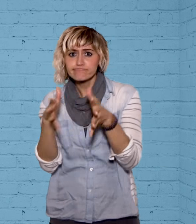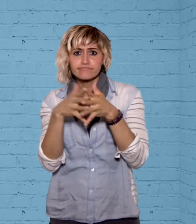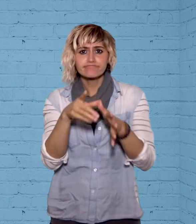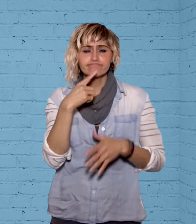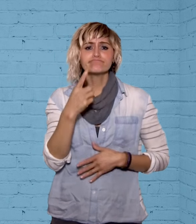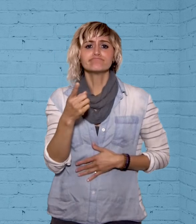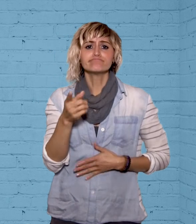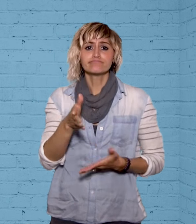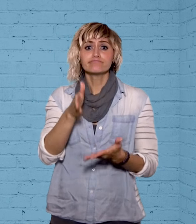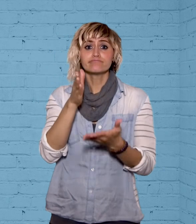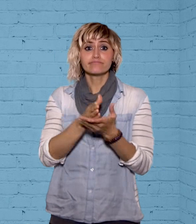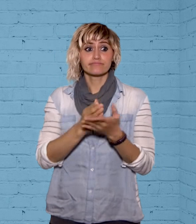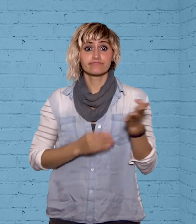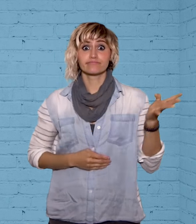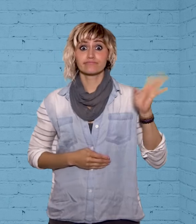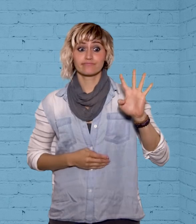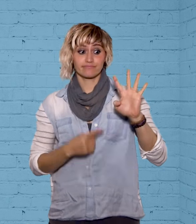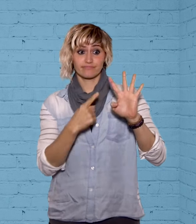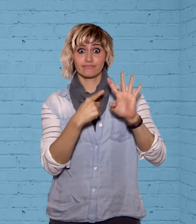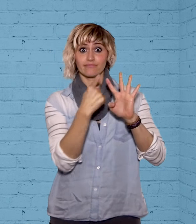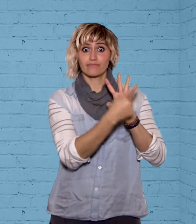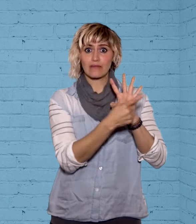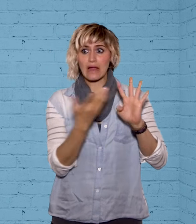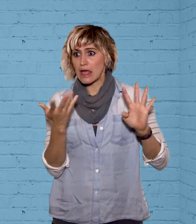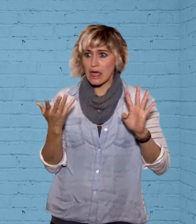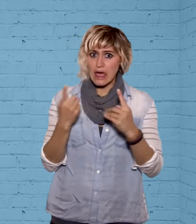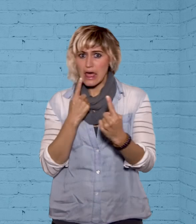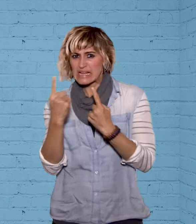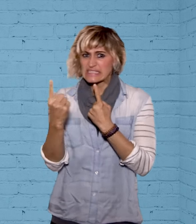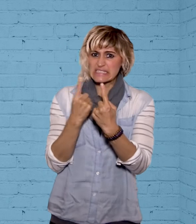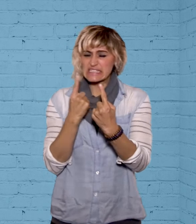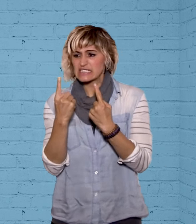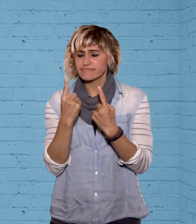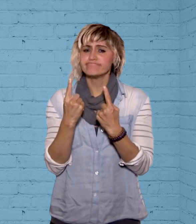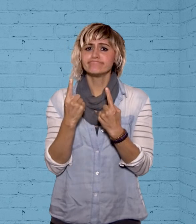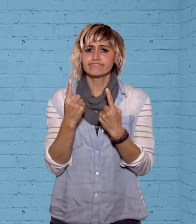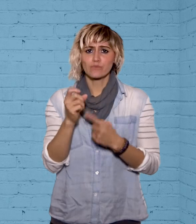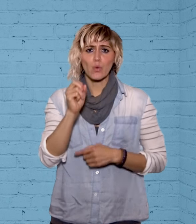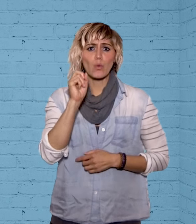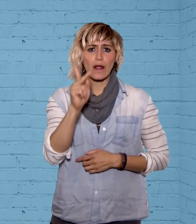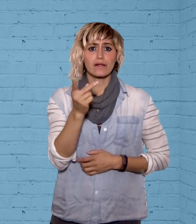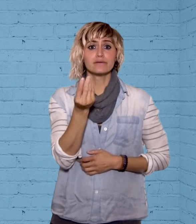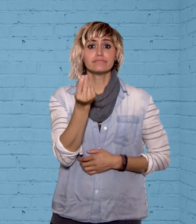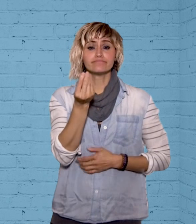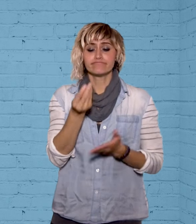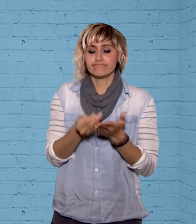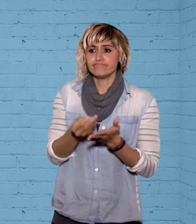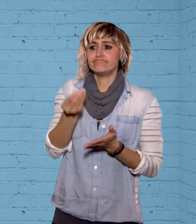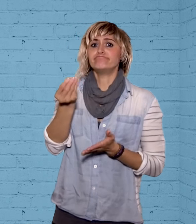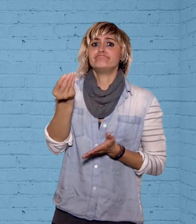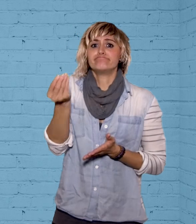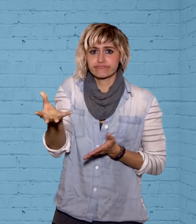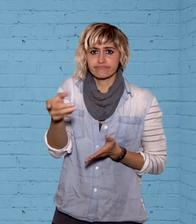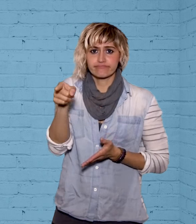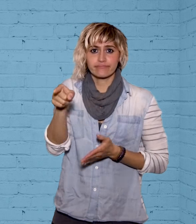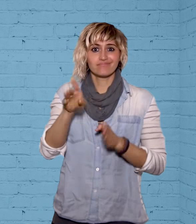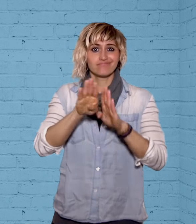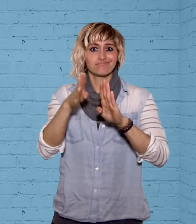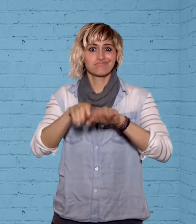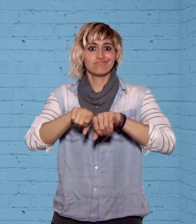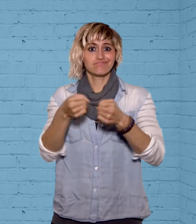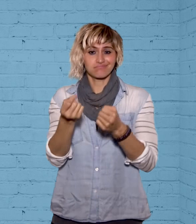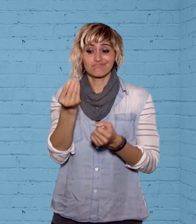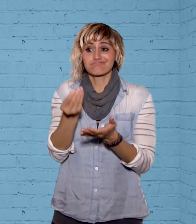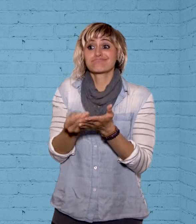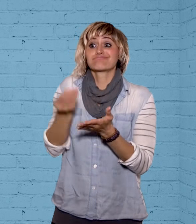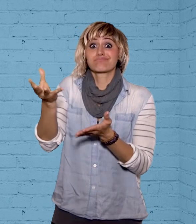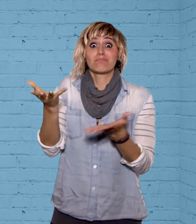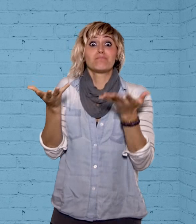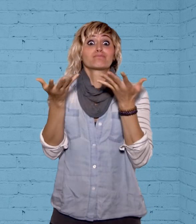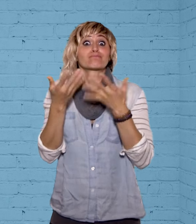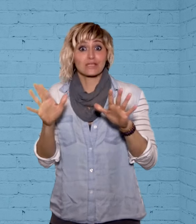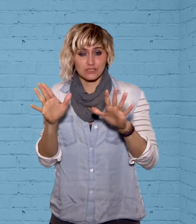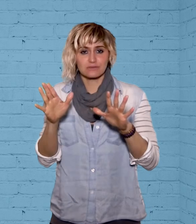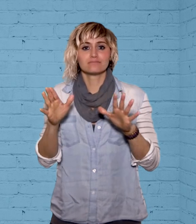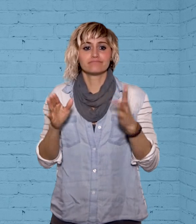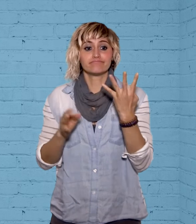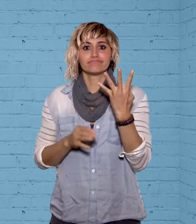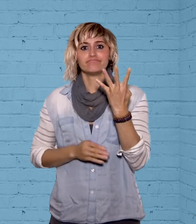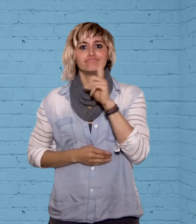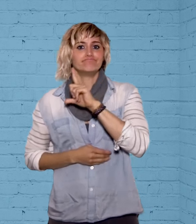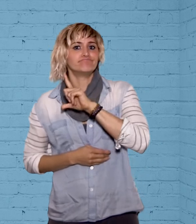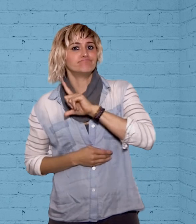Police said the swimmers eventually paid the owner